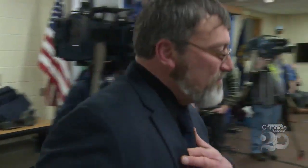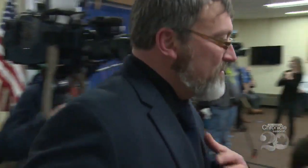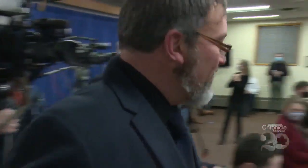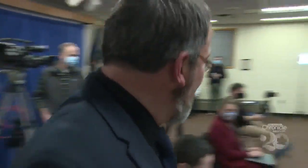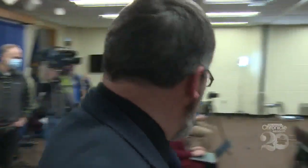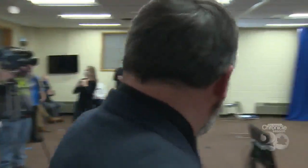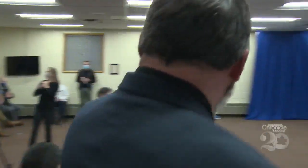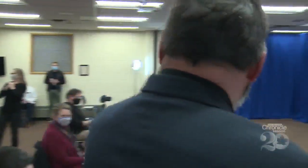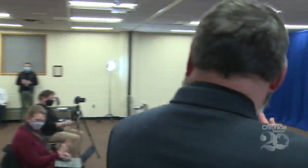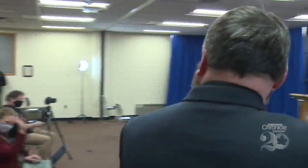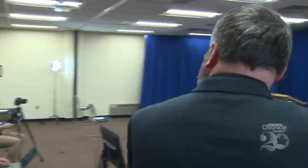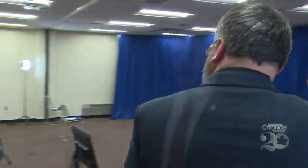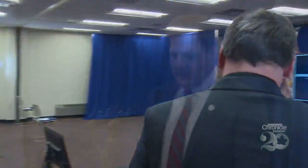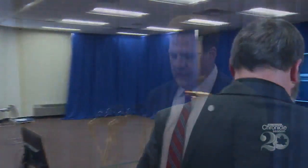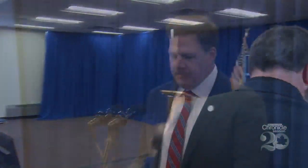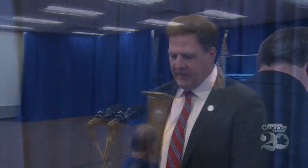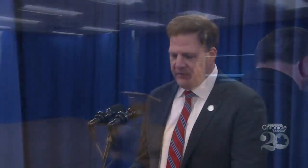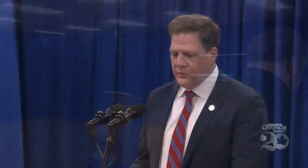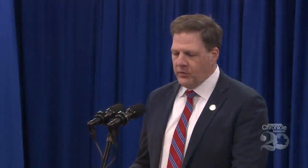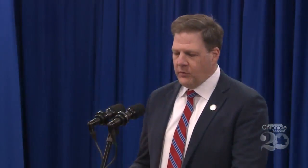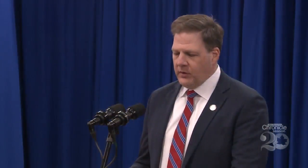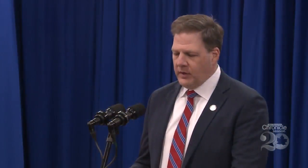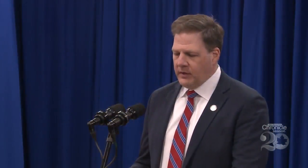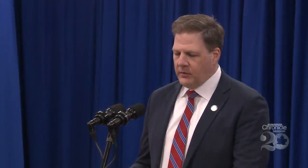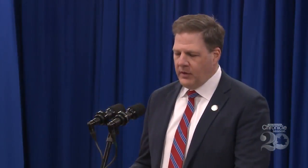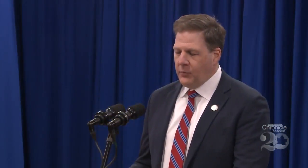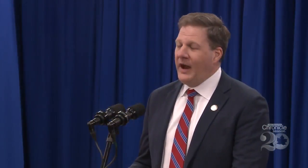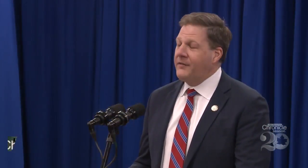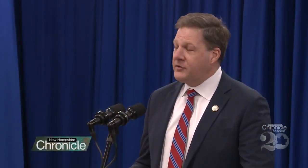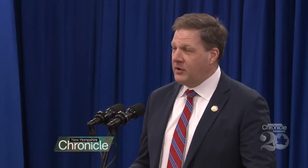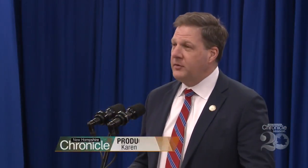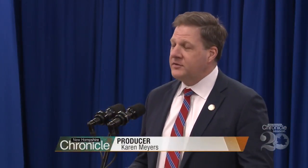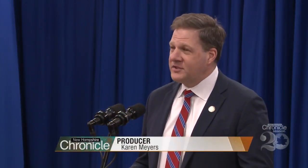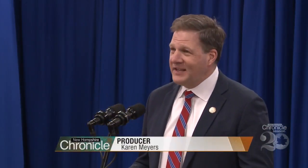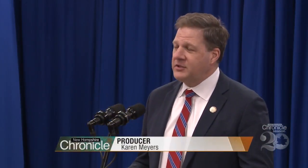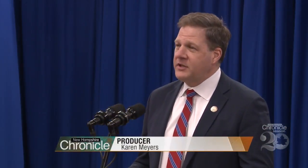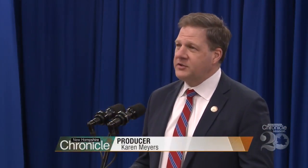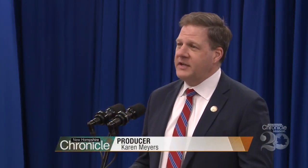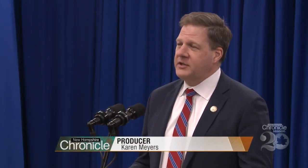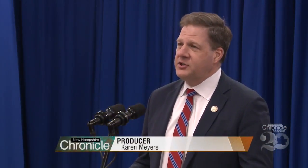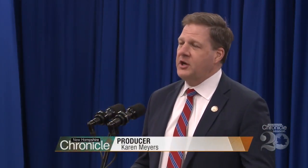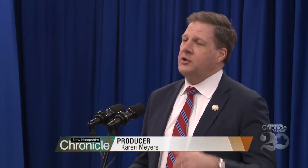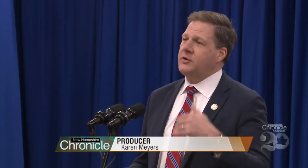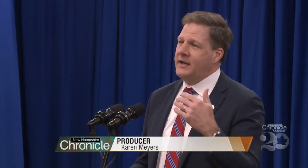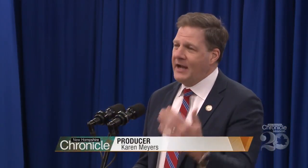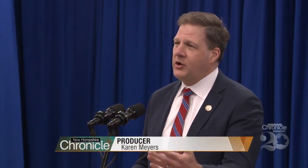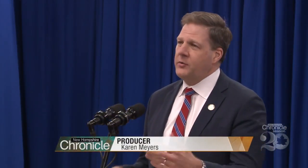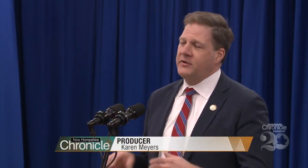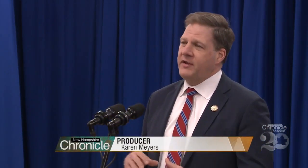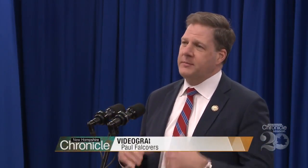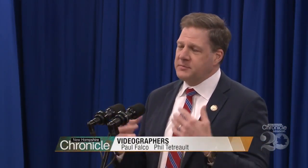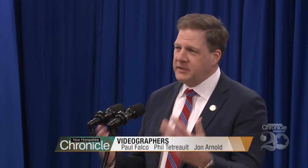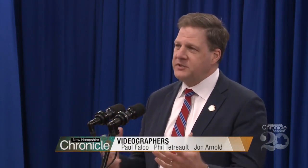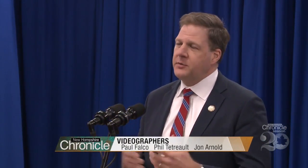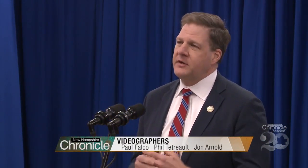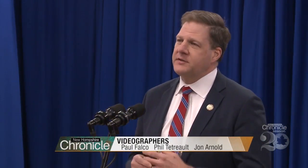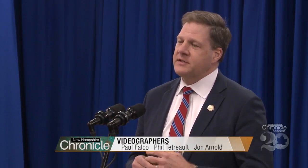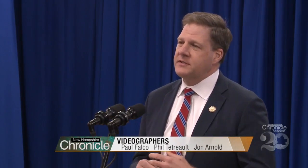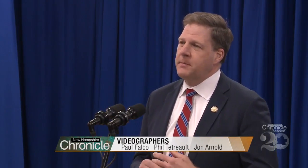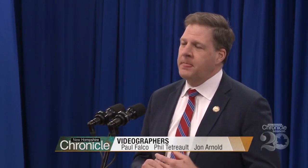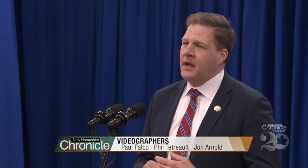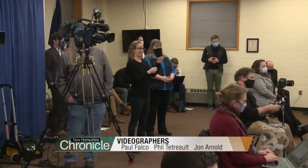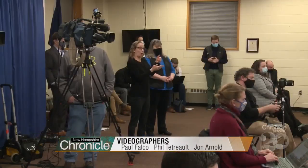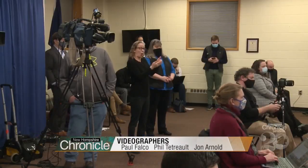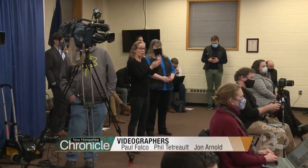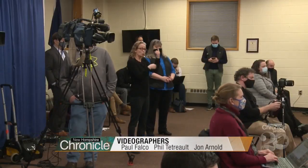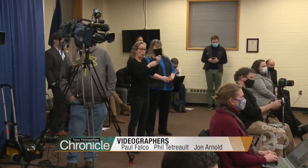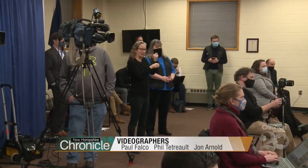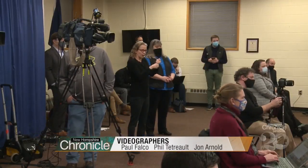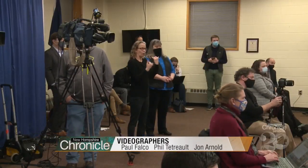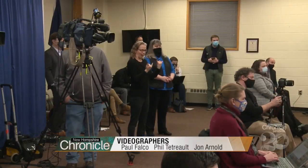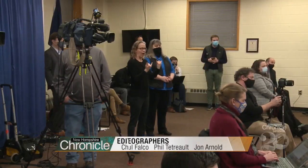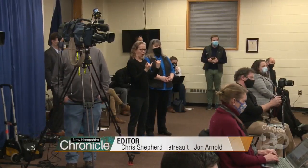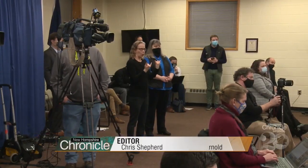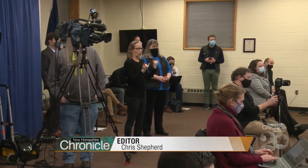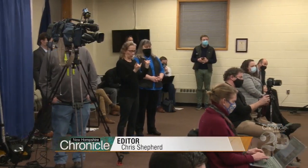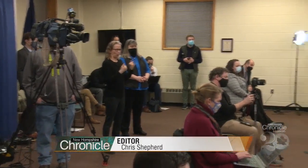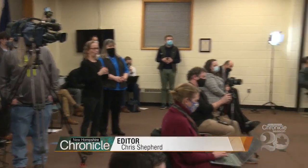TROUBLE SCHEDULING YOUR SECOND SHOT, YOU CAN NOW GO INTO VAMS.